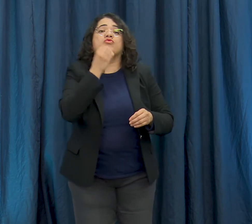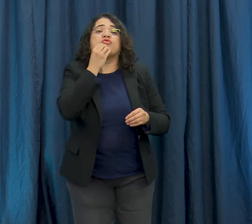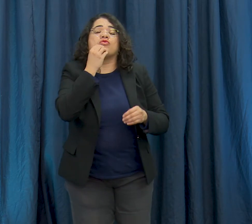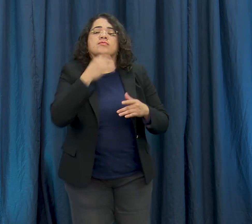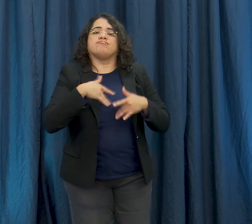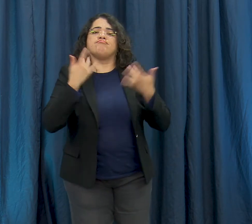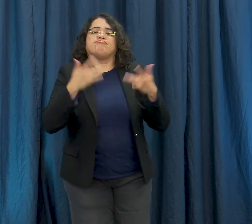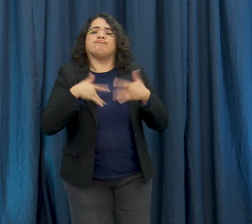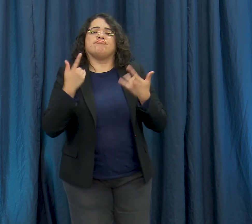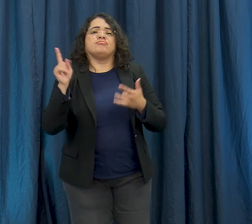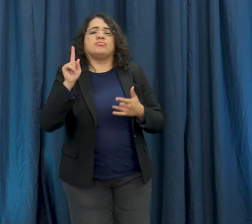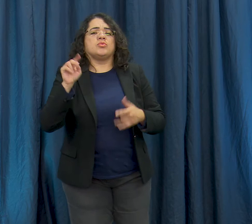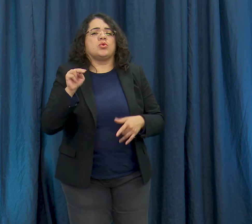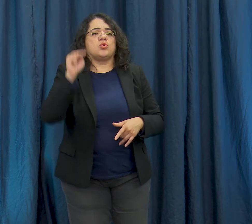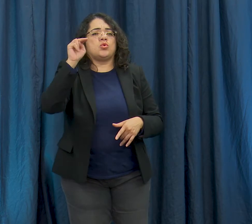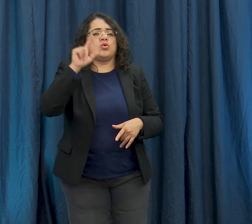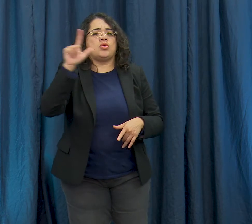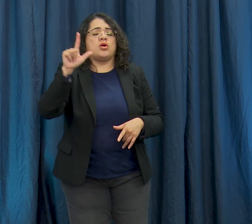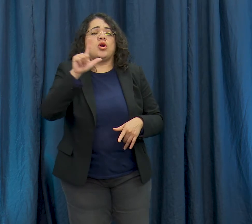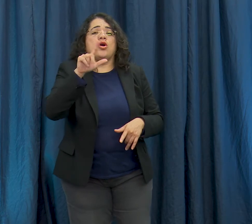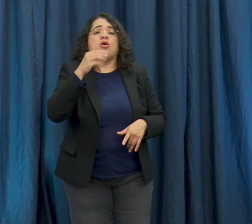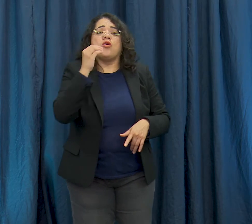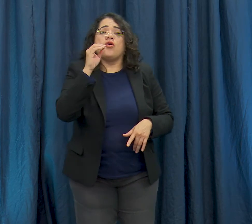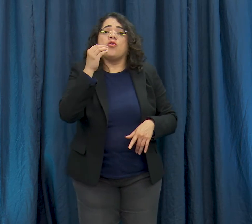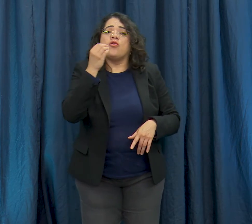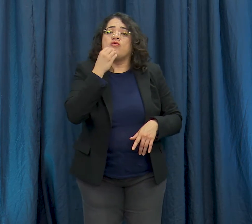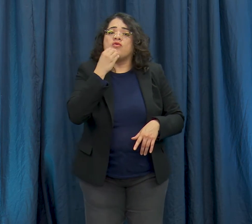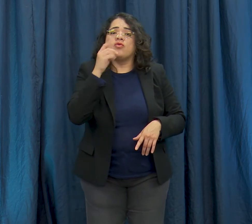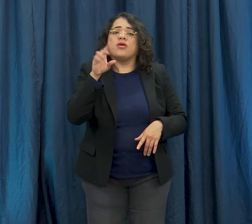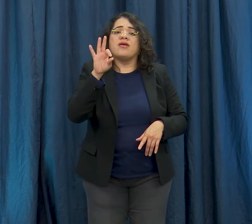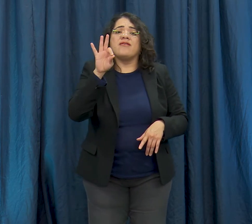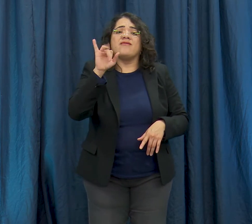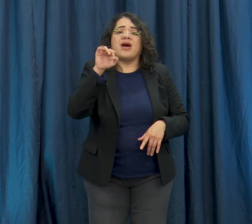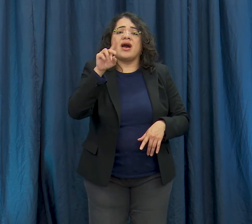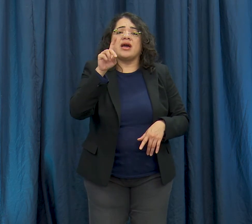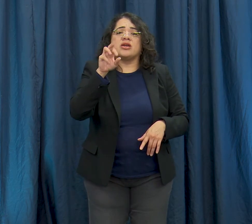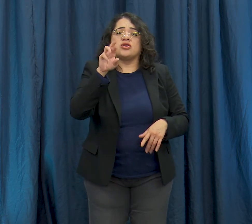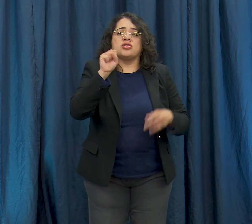David Long Beach food finders ich hoffe rest cetera you know para prevail a los